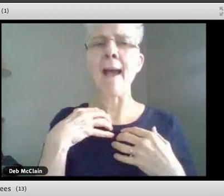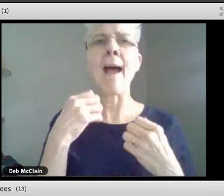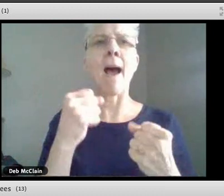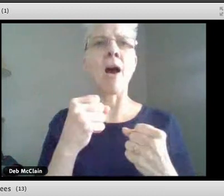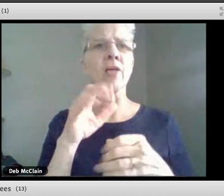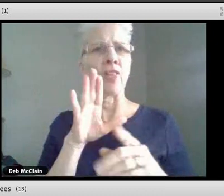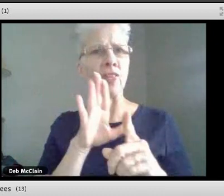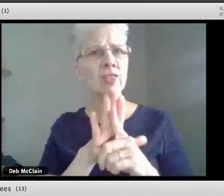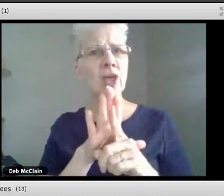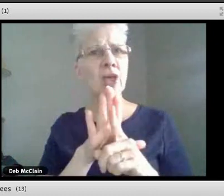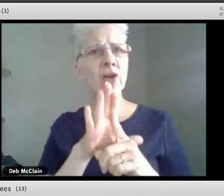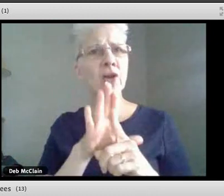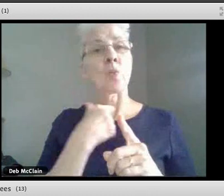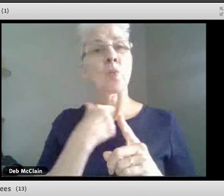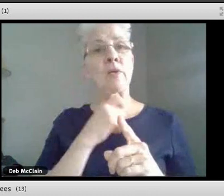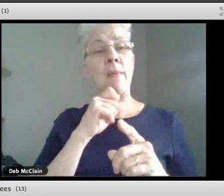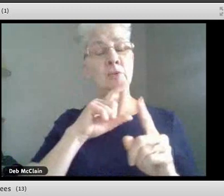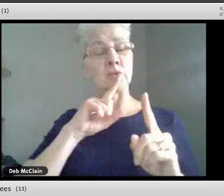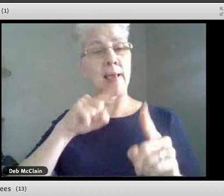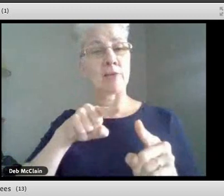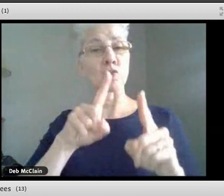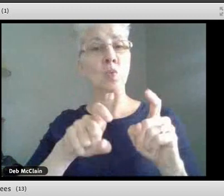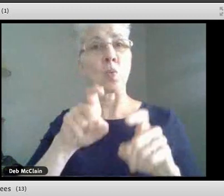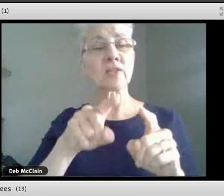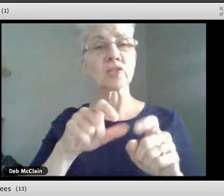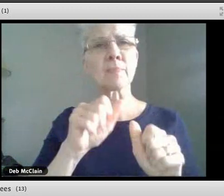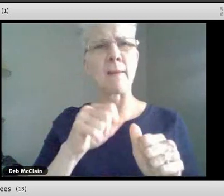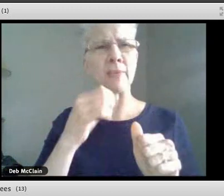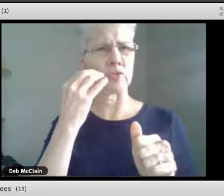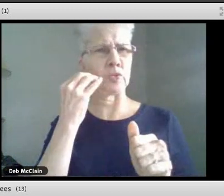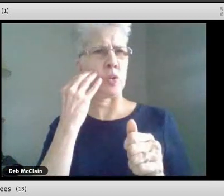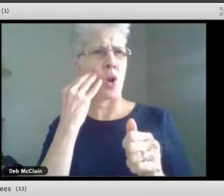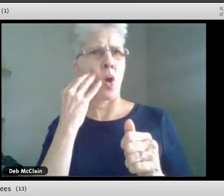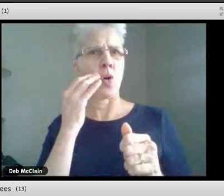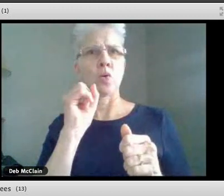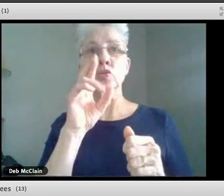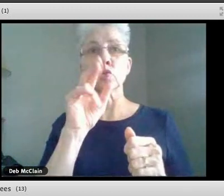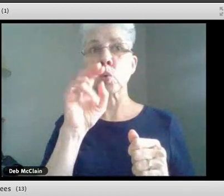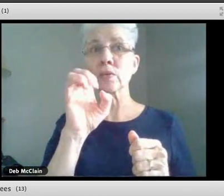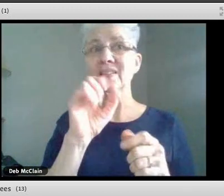and so we need to be able to answer their questions, and we need to know the sources. We need to be able to point them to services